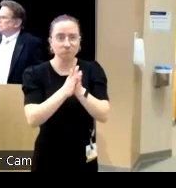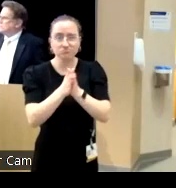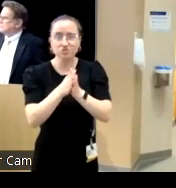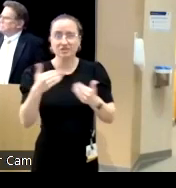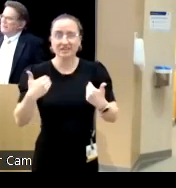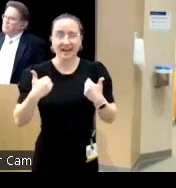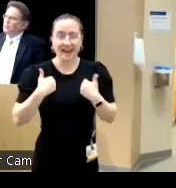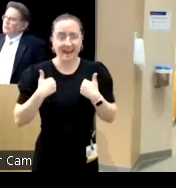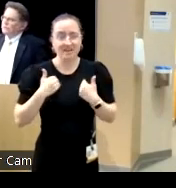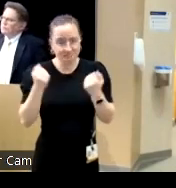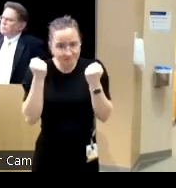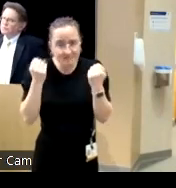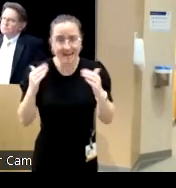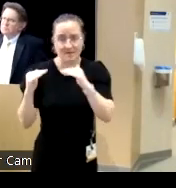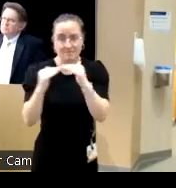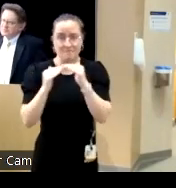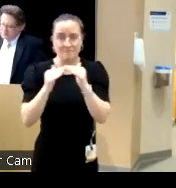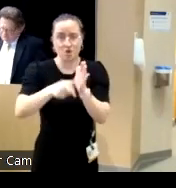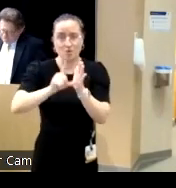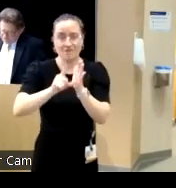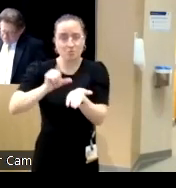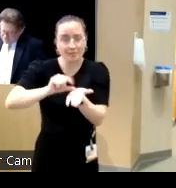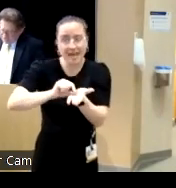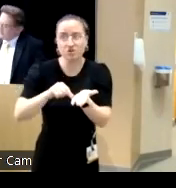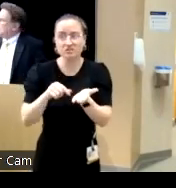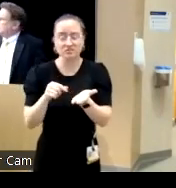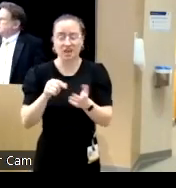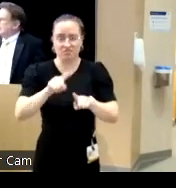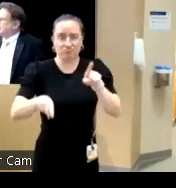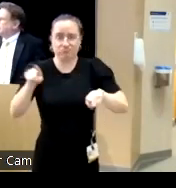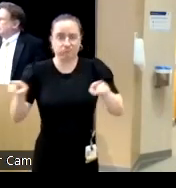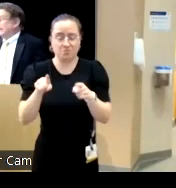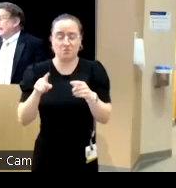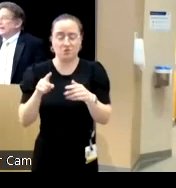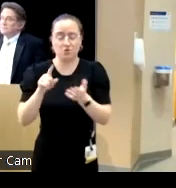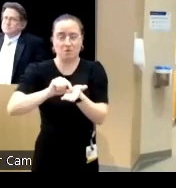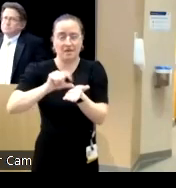Publications and many more other reports and publications of different sorts she's had and has